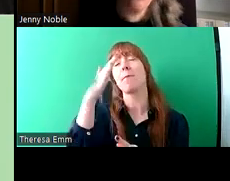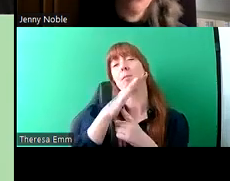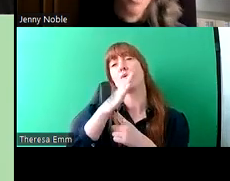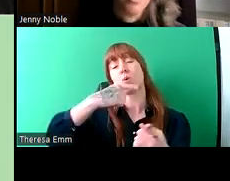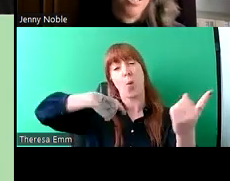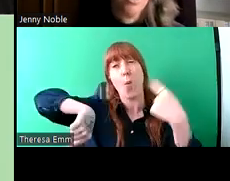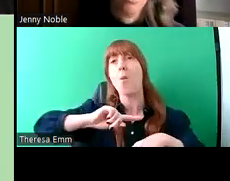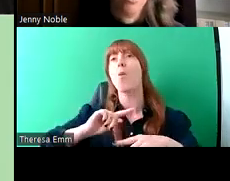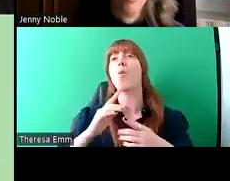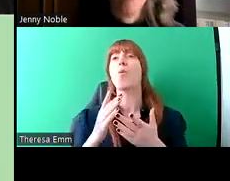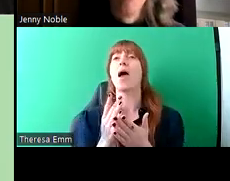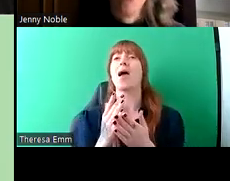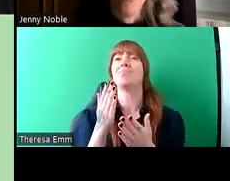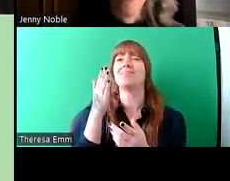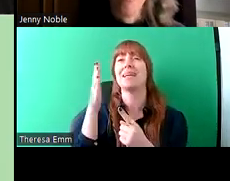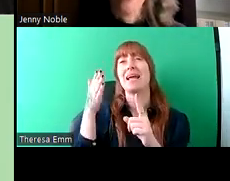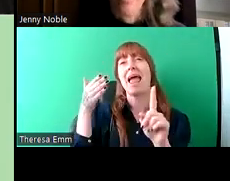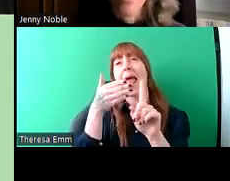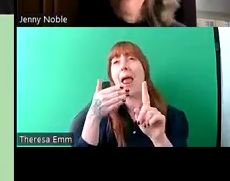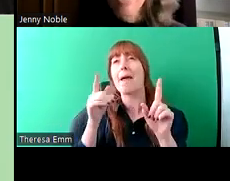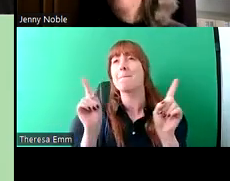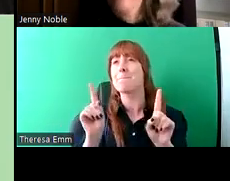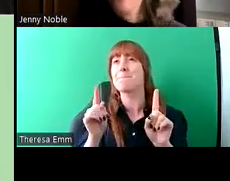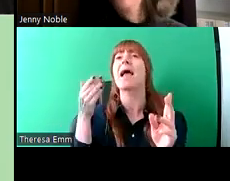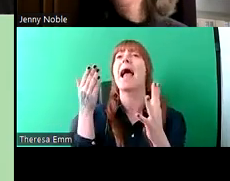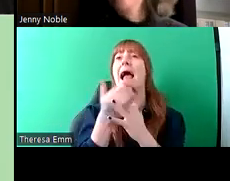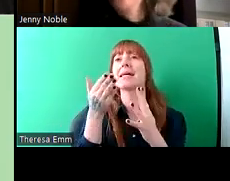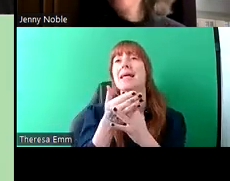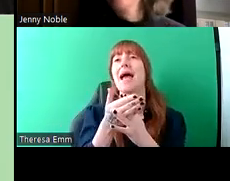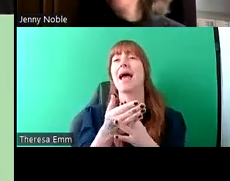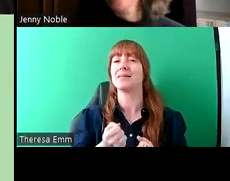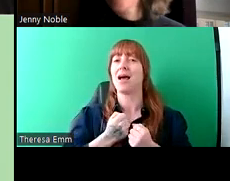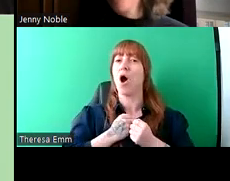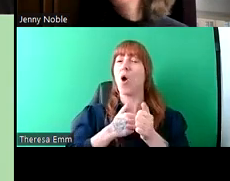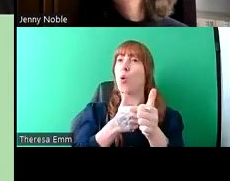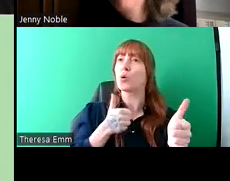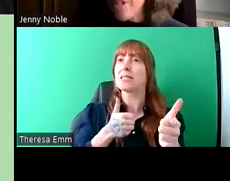it's all about access. We are different to other organisations and that it's always been people